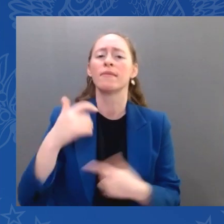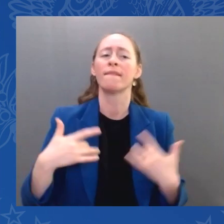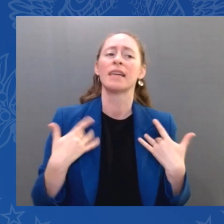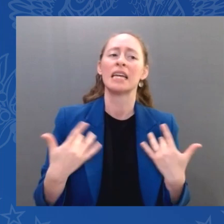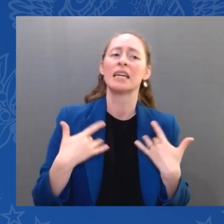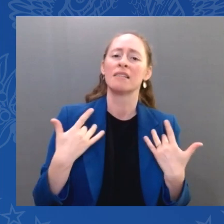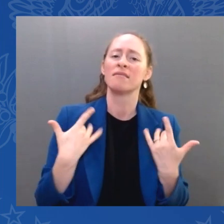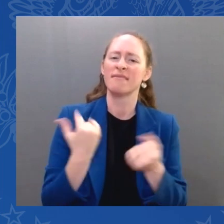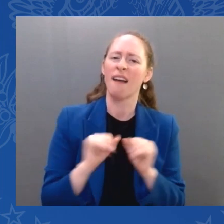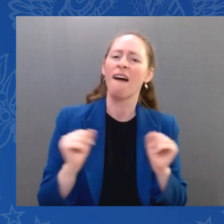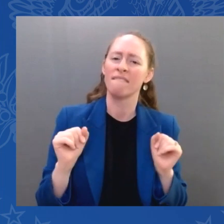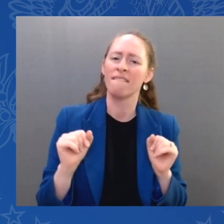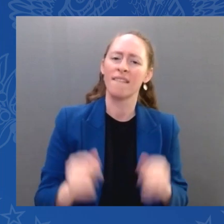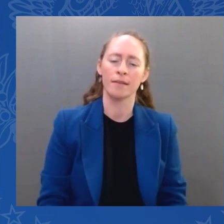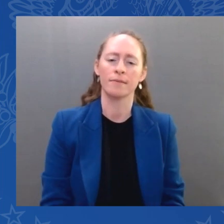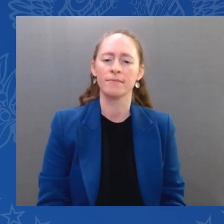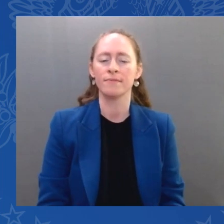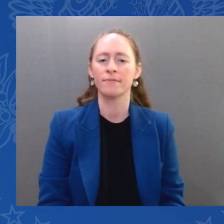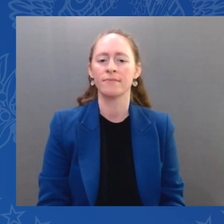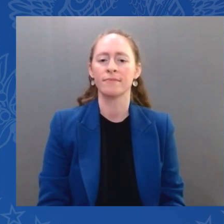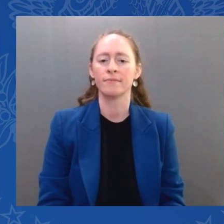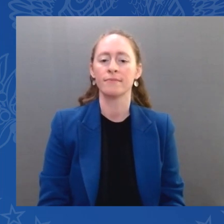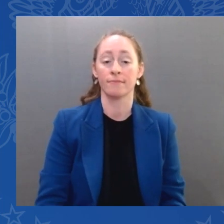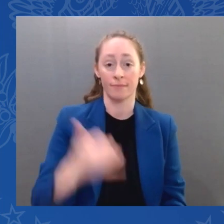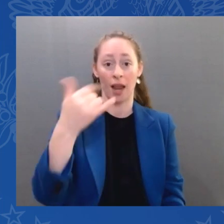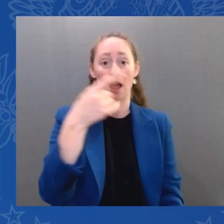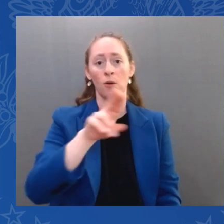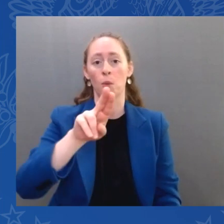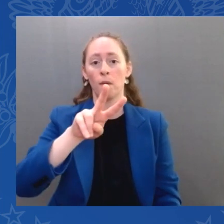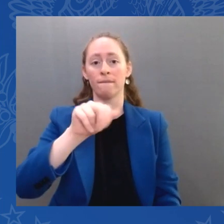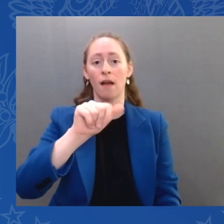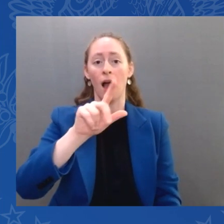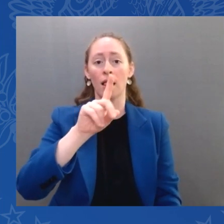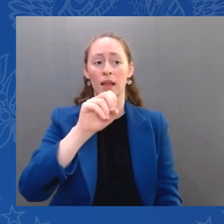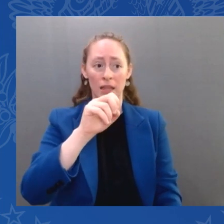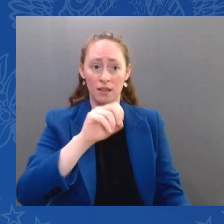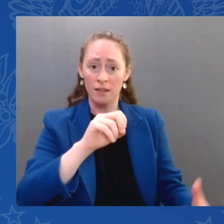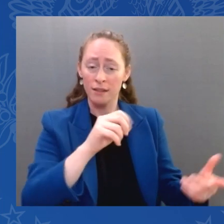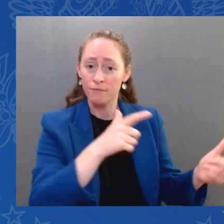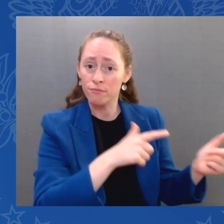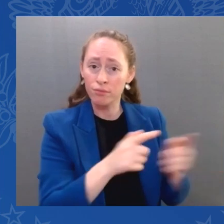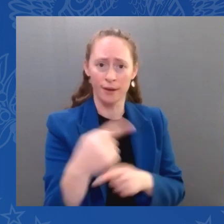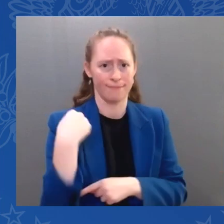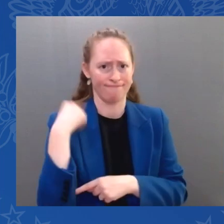I shared how a grandmother who had lost her granddaughter gave me and Jill a handwritten letter.